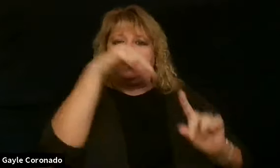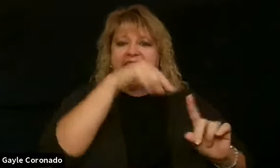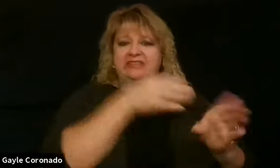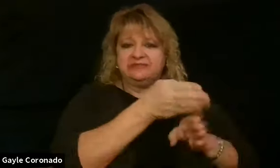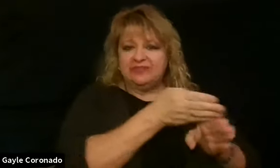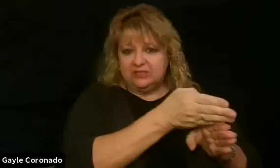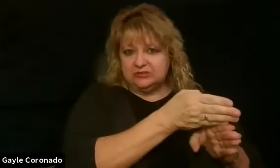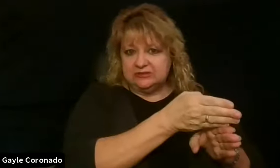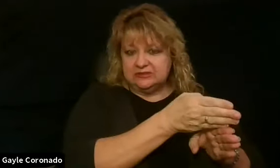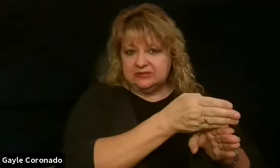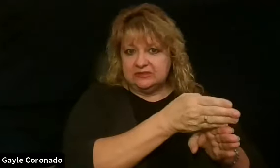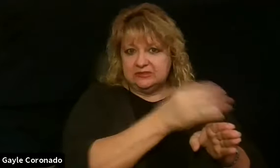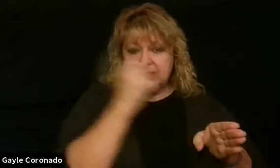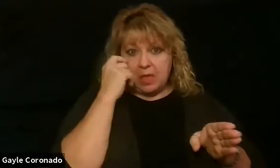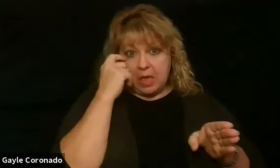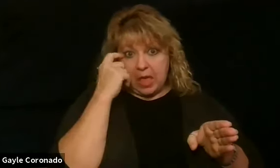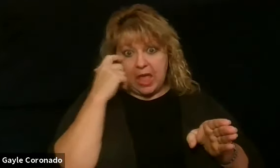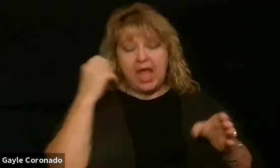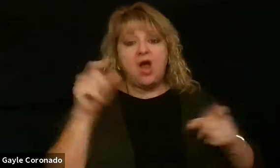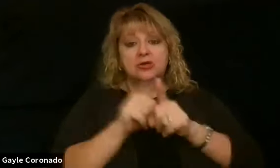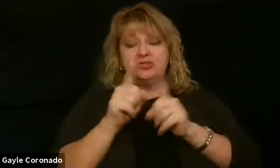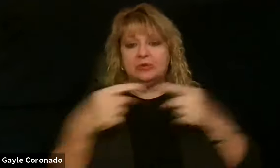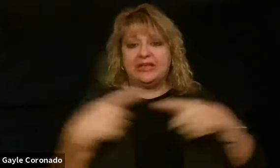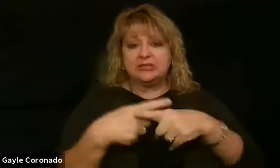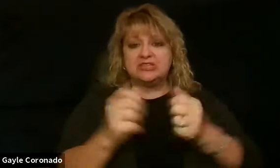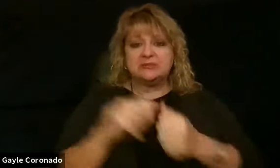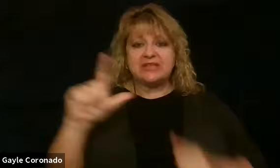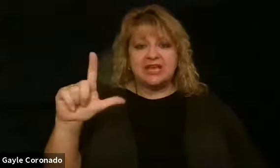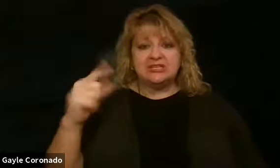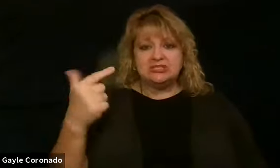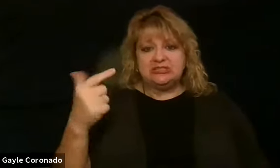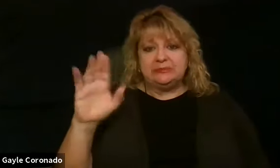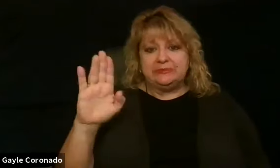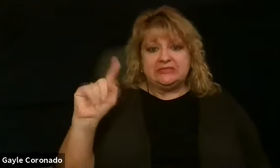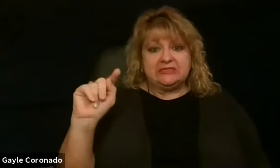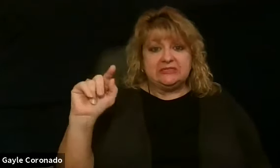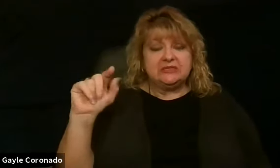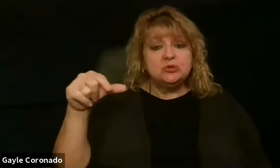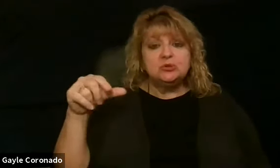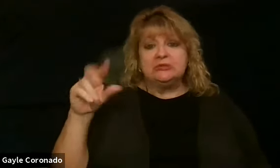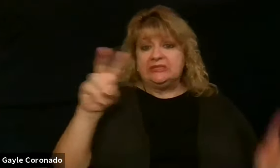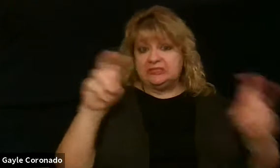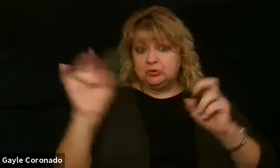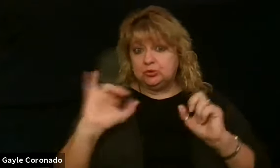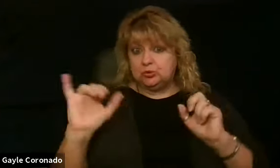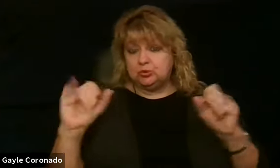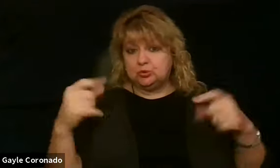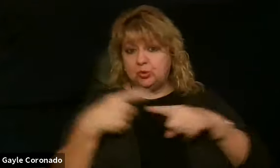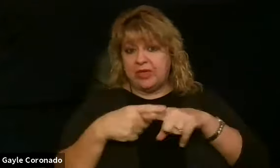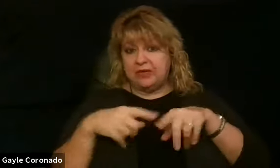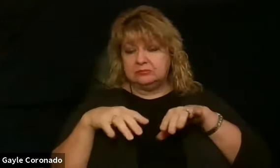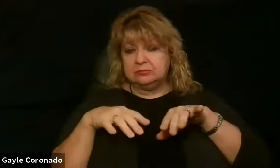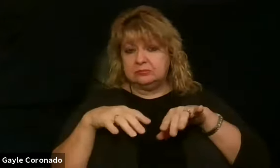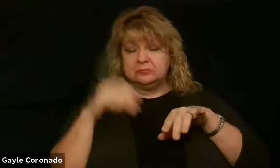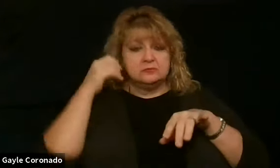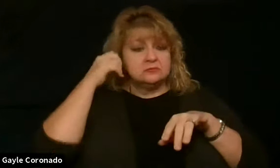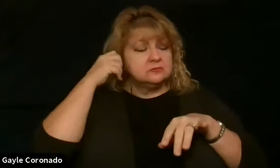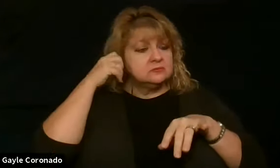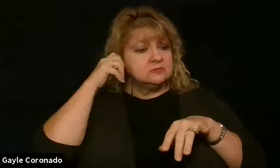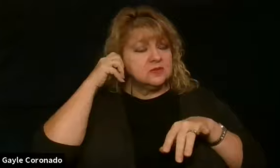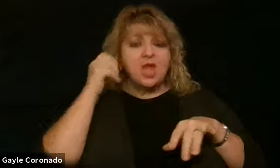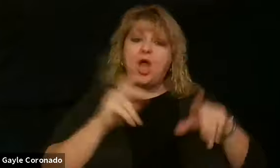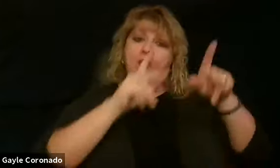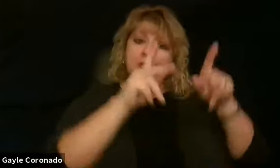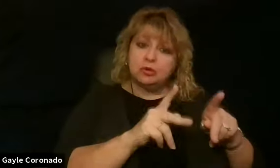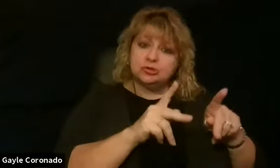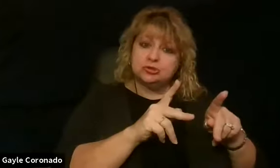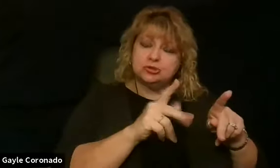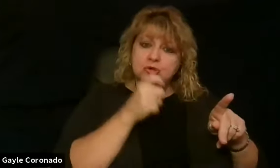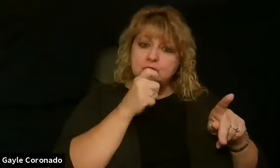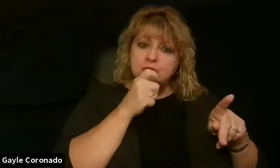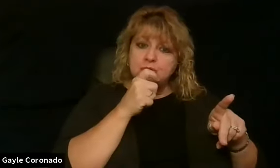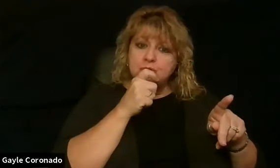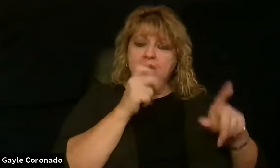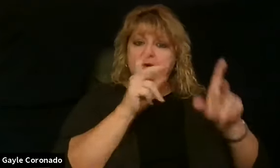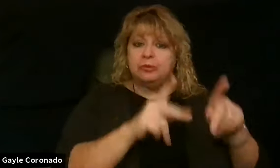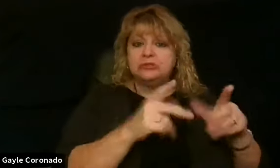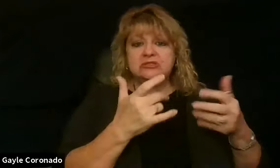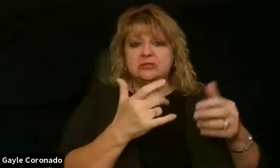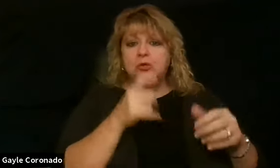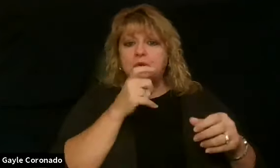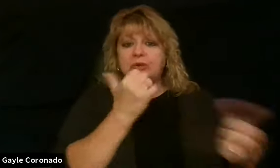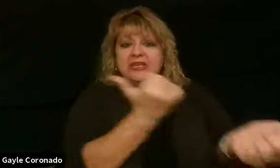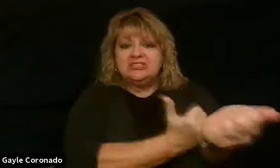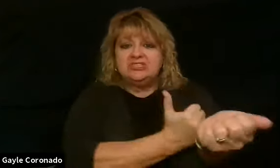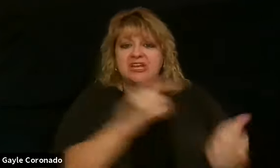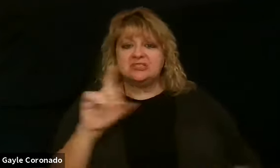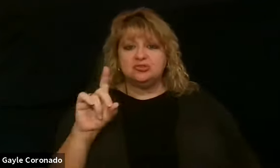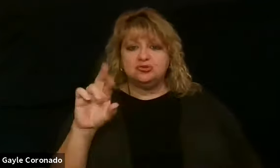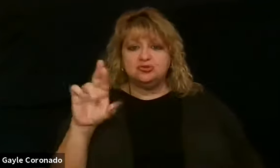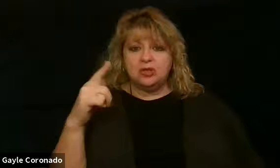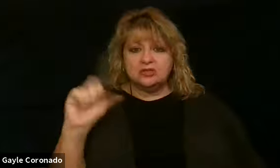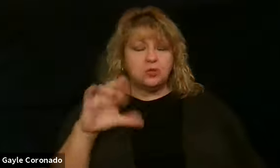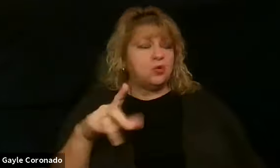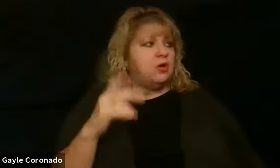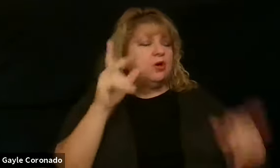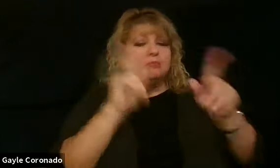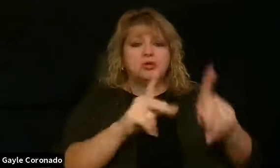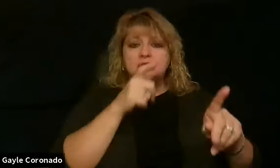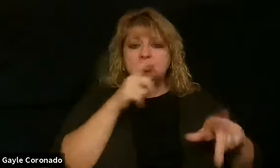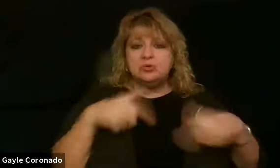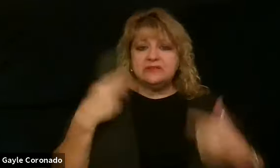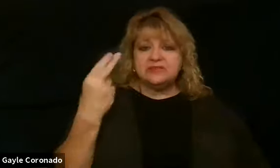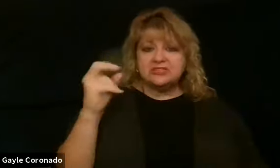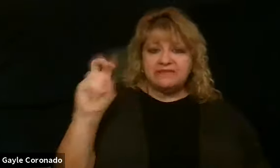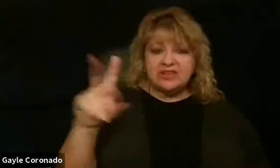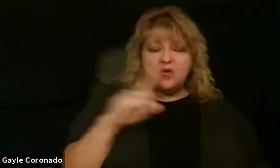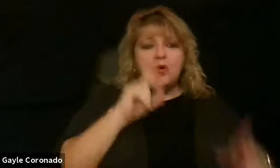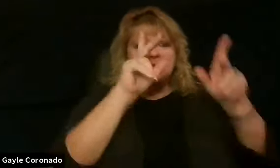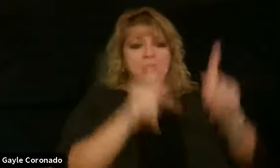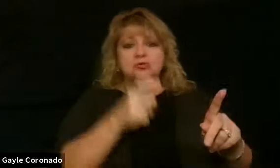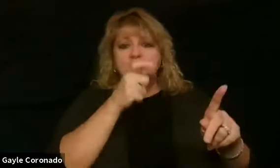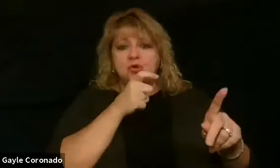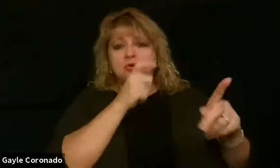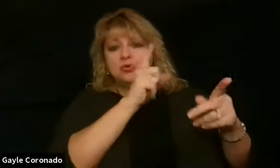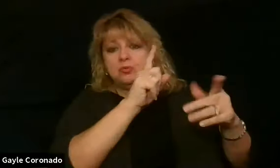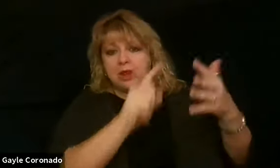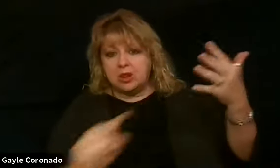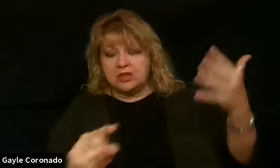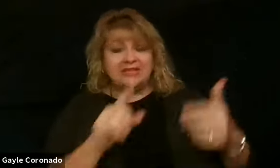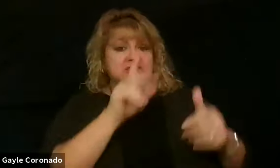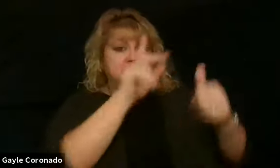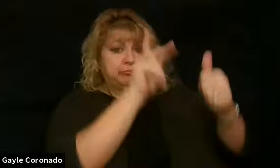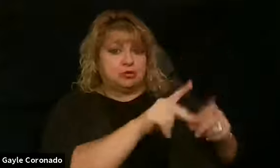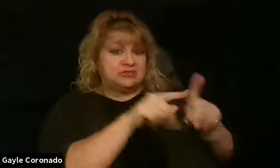As it intersects with LGBT issues and other issues as well. So person first is, it also a person with a person who inject drugs a person living with HIV is preferred and it's ideal that we do that because we're considering the person first before anything